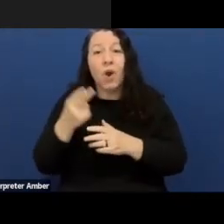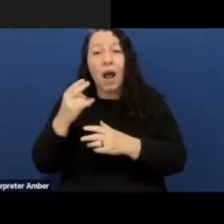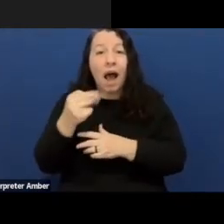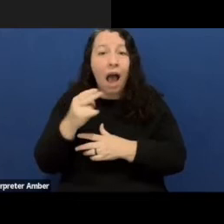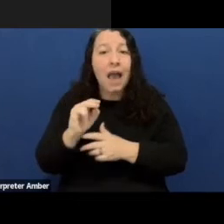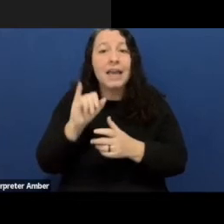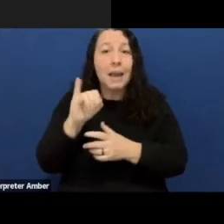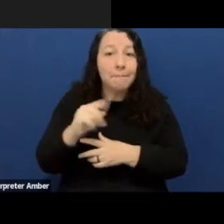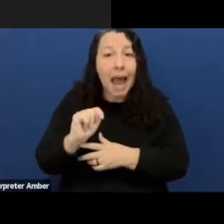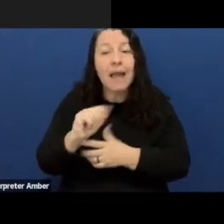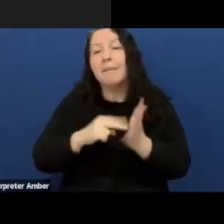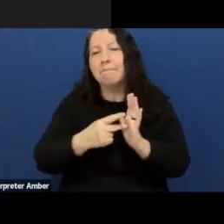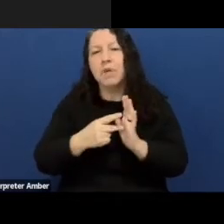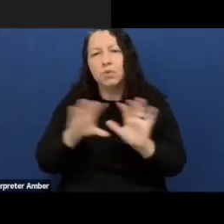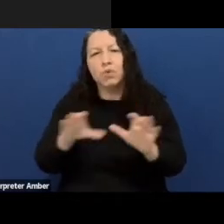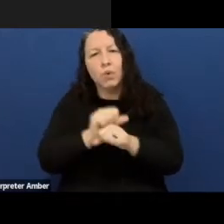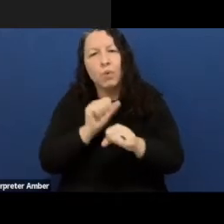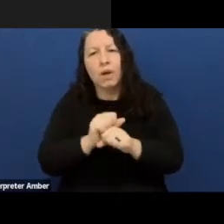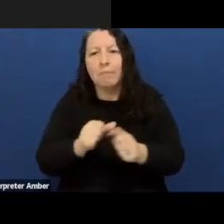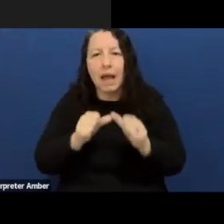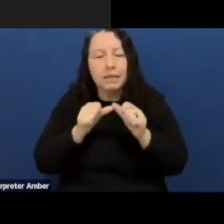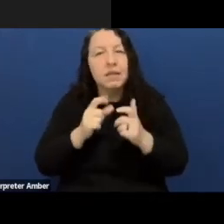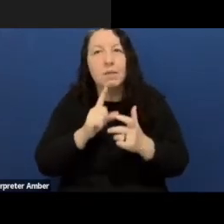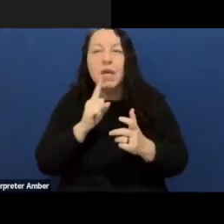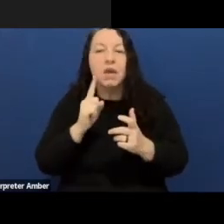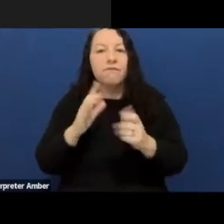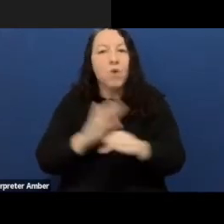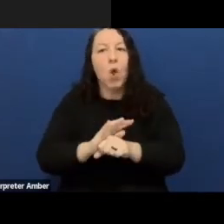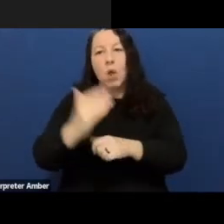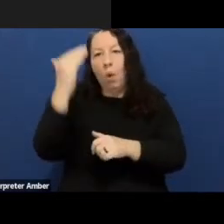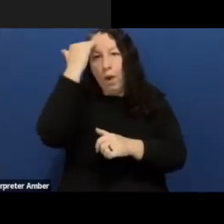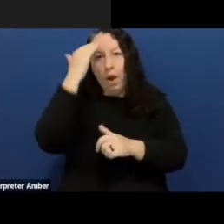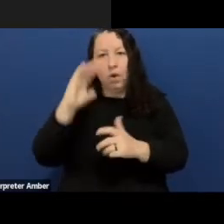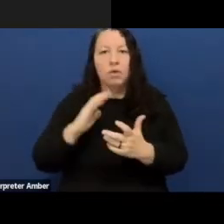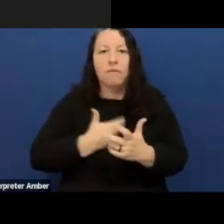Our way is not easy, in Strategies For High Impact, we're doing this work by consciously